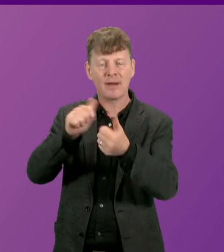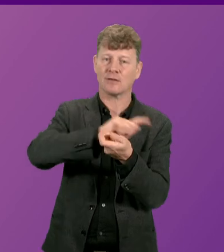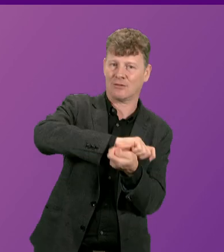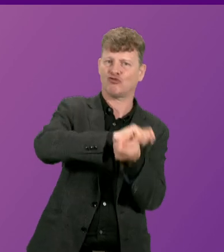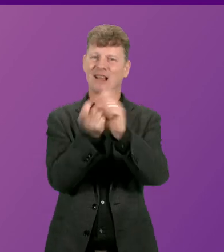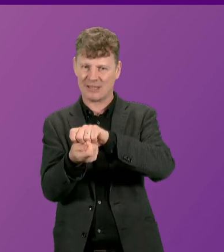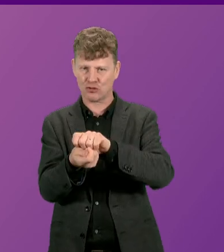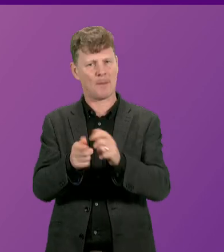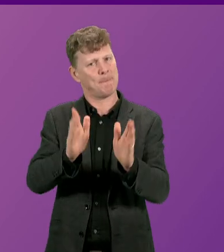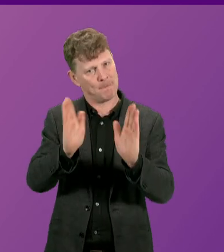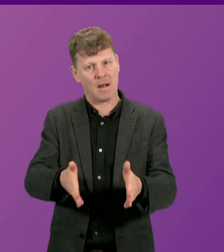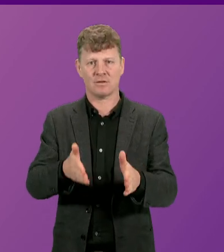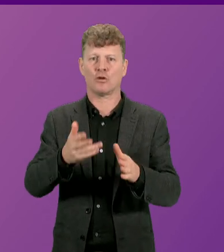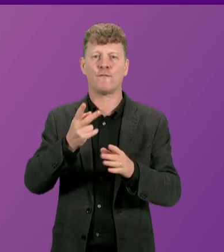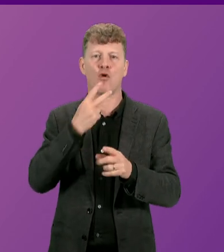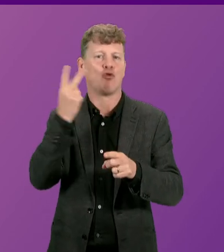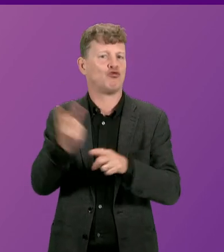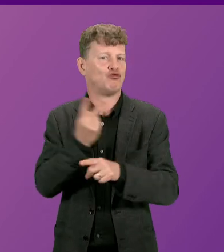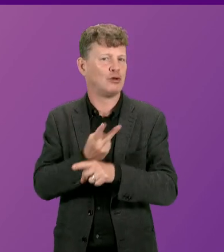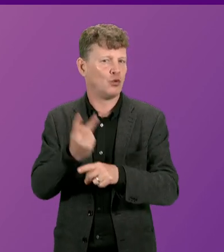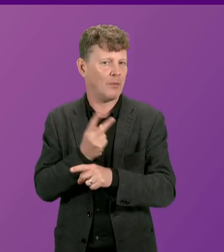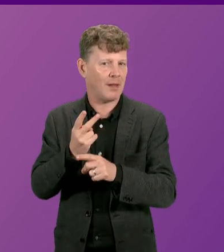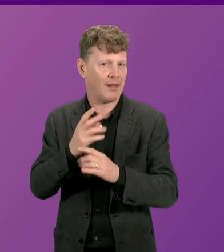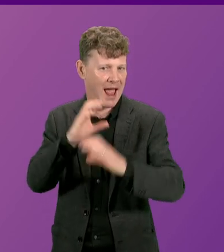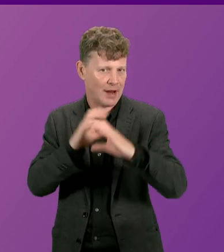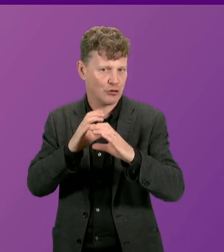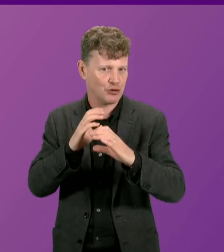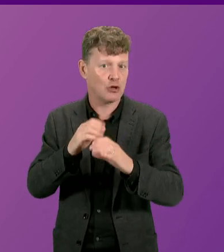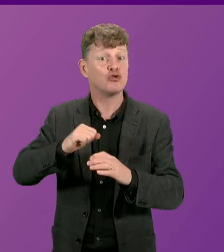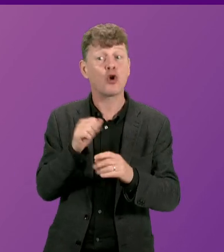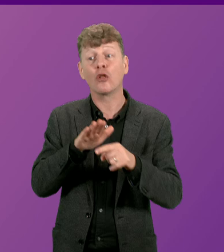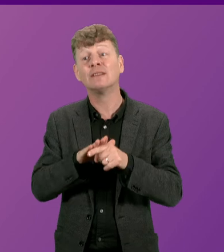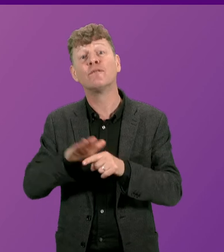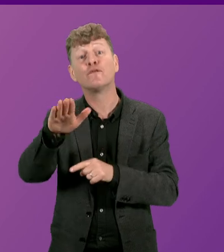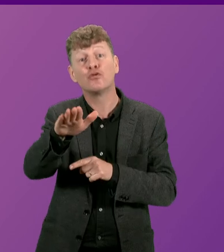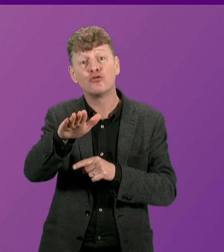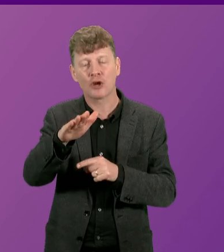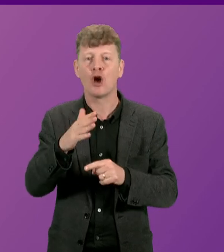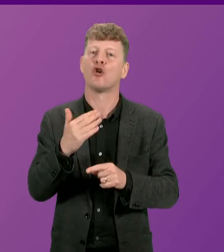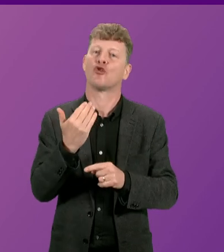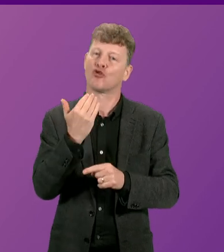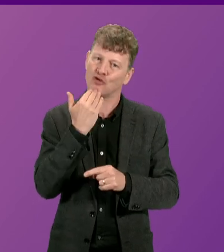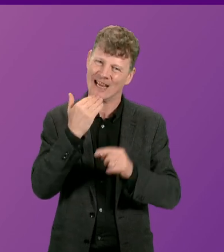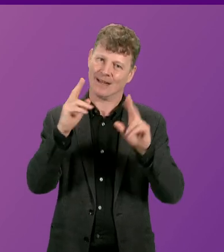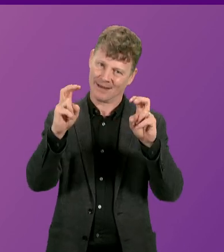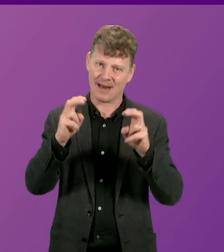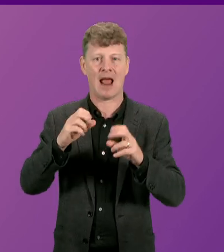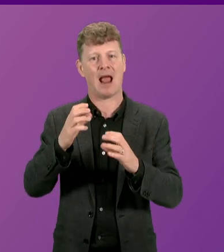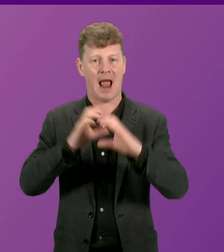undertake on renewables, because Scotland’s future lies as a green energy renewables powerhouse,